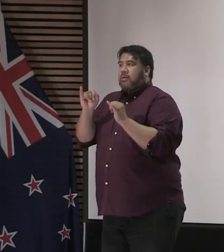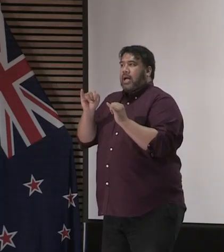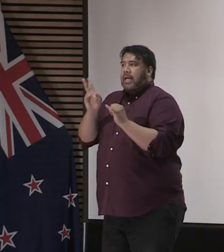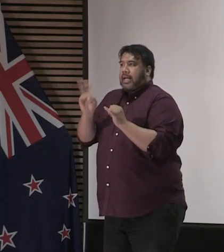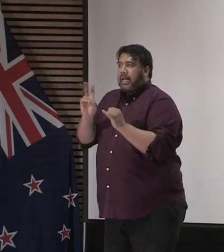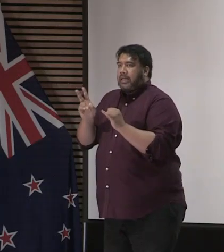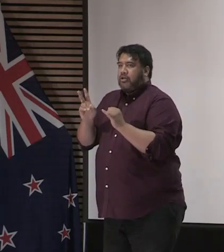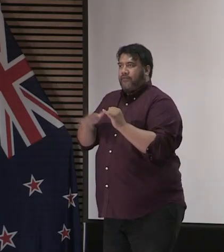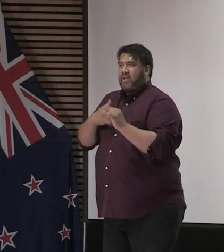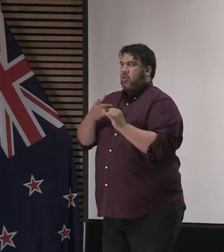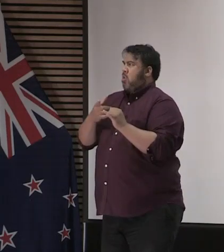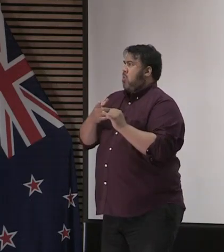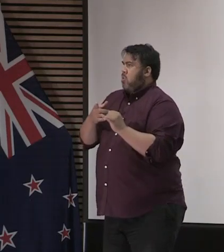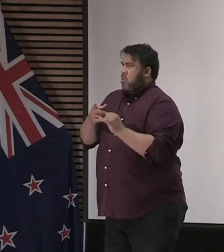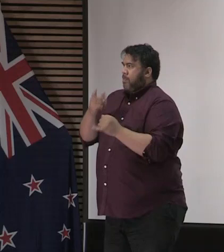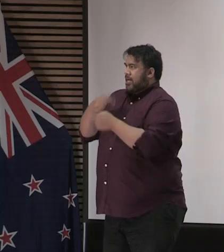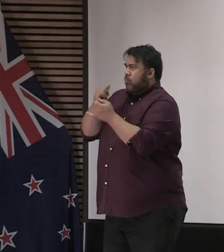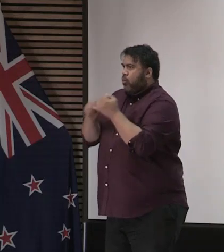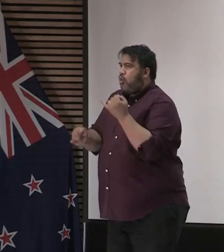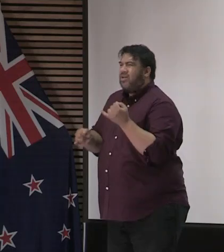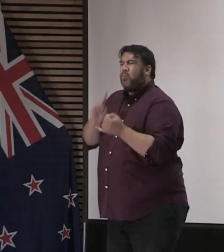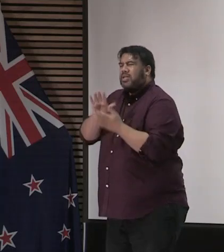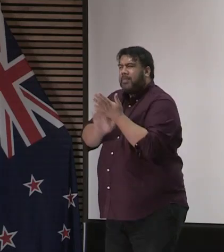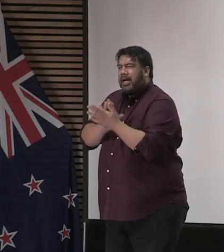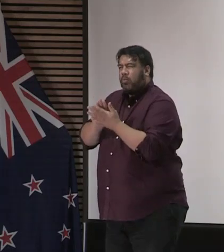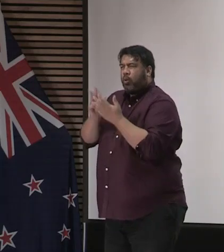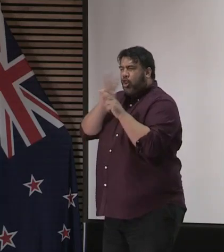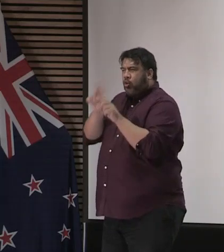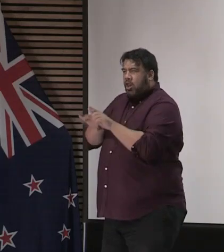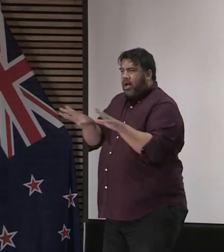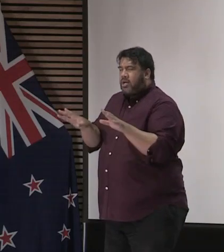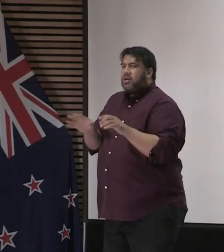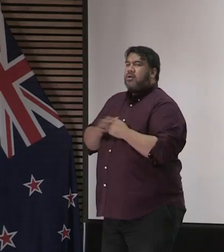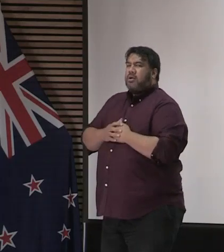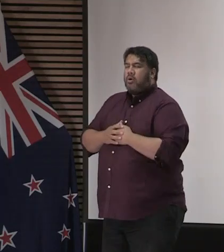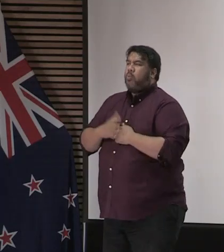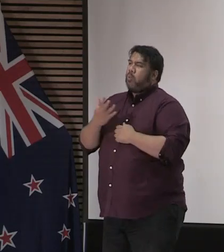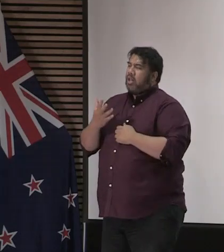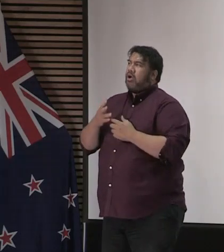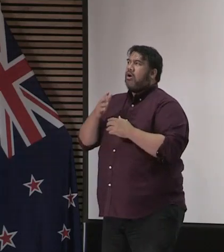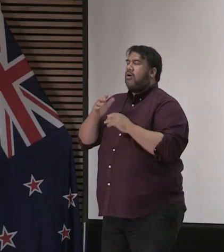would happen for us to slip out of having achieved that goal? Well, I think the point that... The